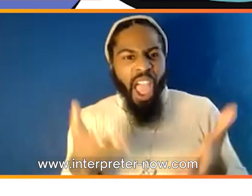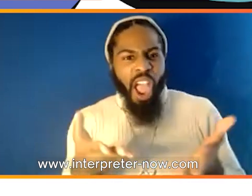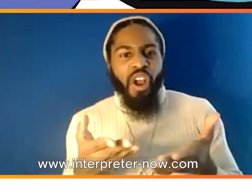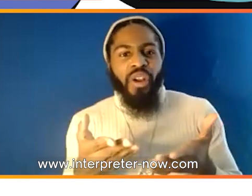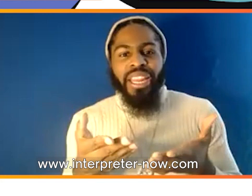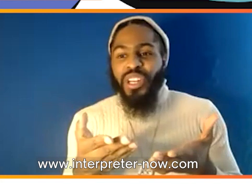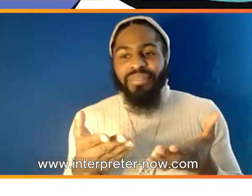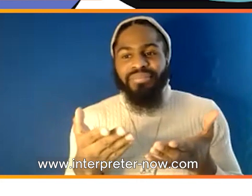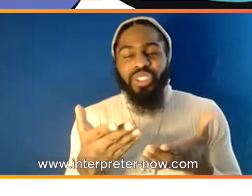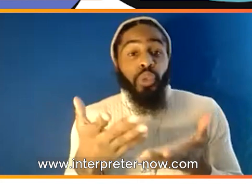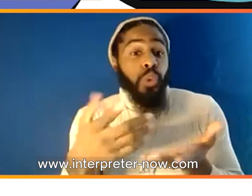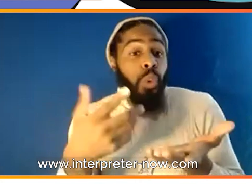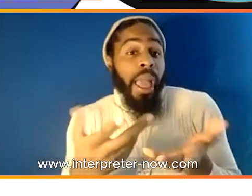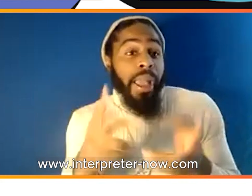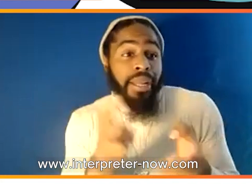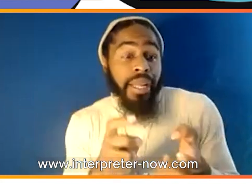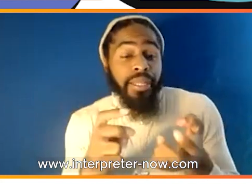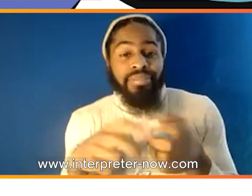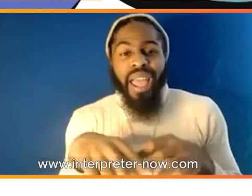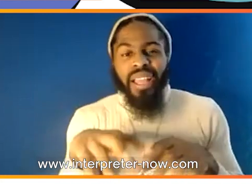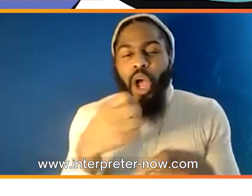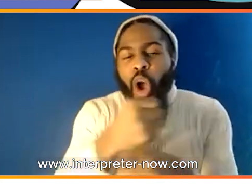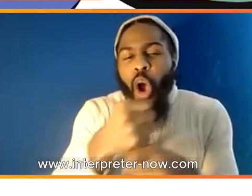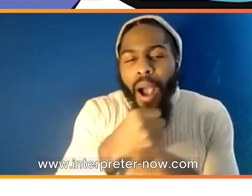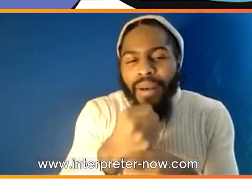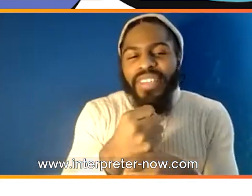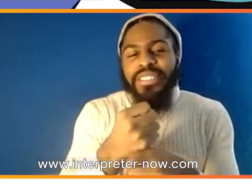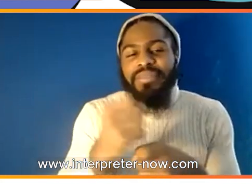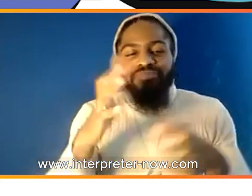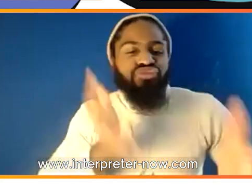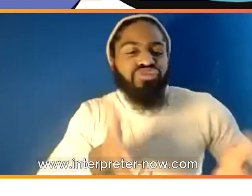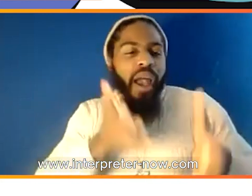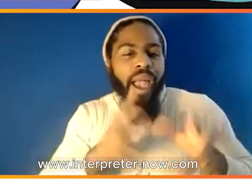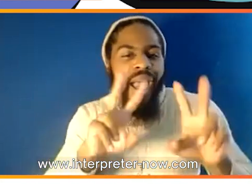a coffee chat, like a fireside chat, all of a sudden, it spread like wildfire. Other organizations